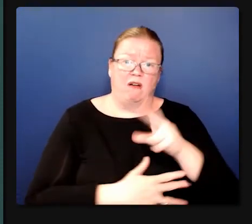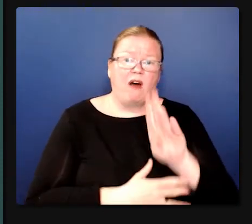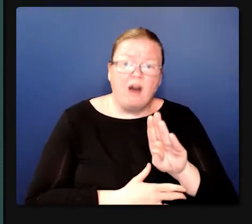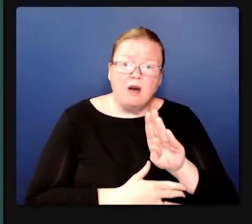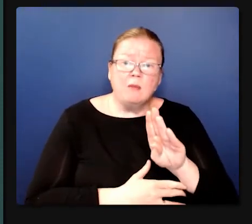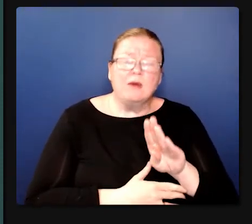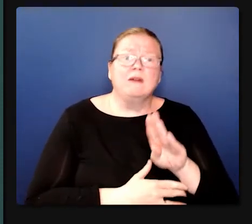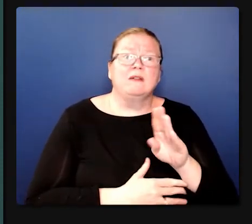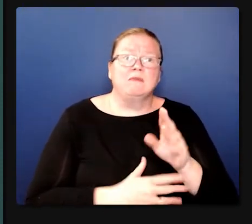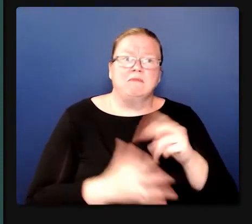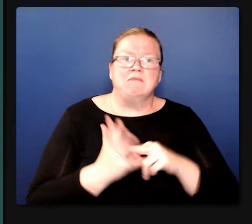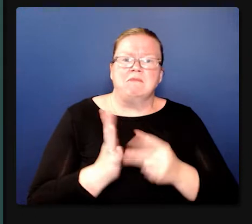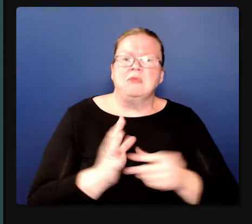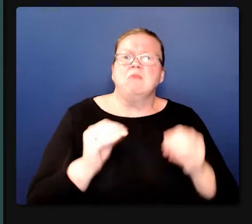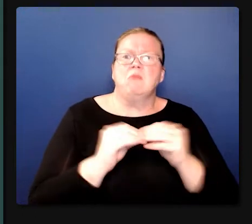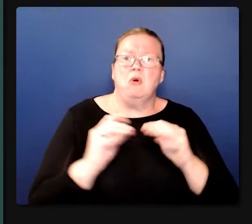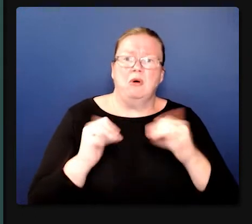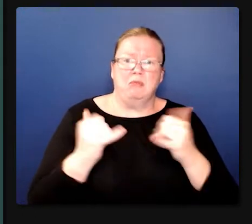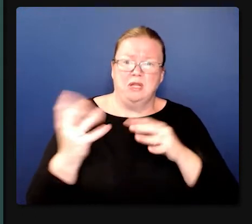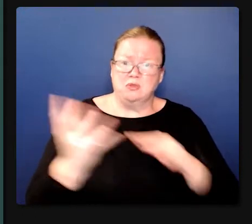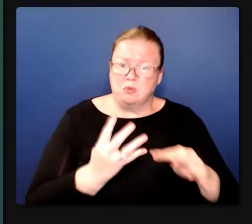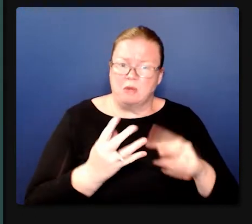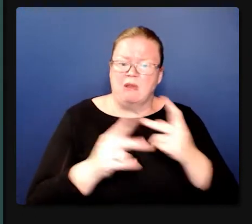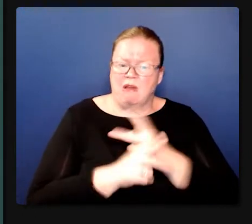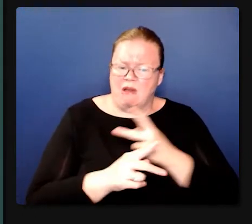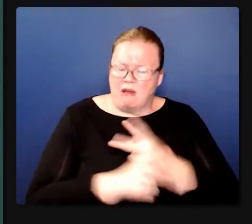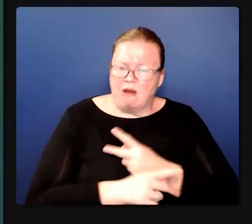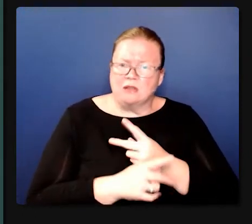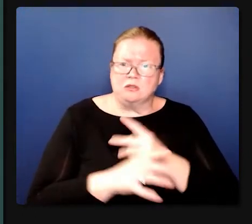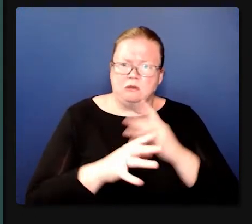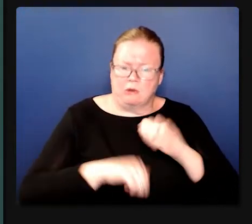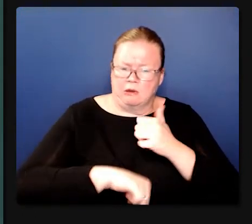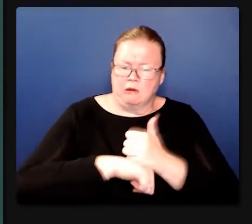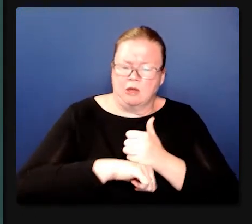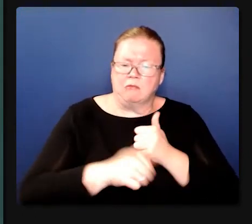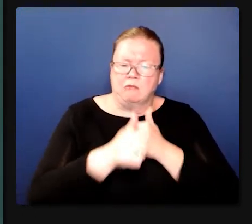which have more PlayStream Processors to execute the rules that you configure.